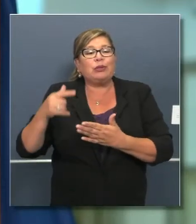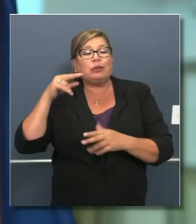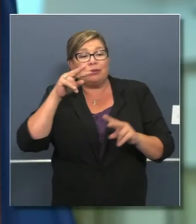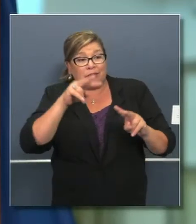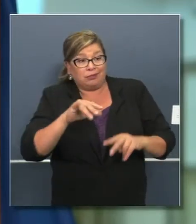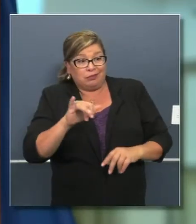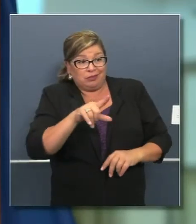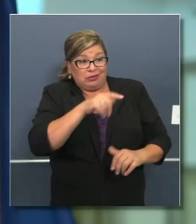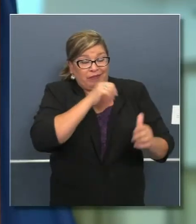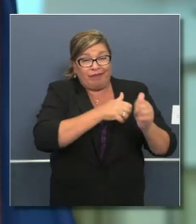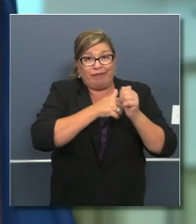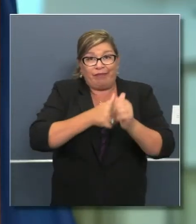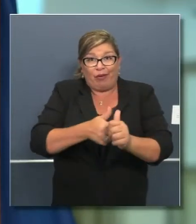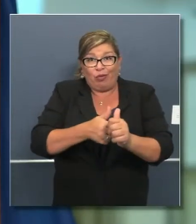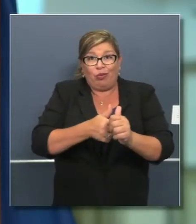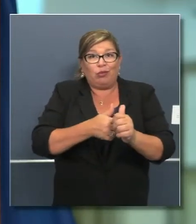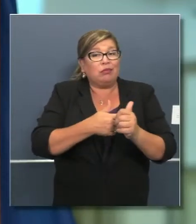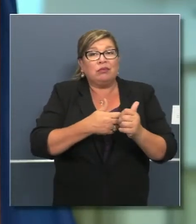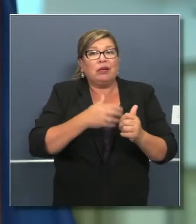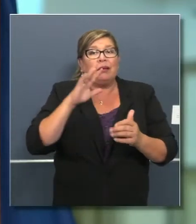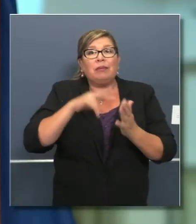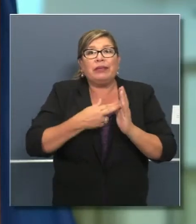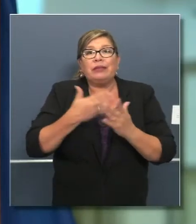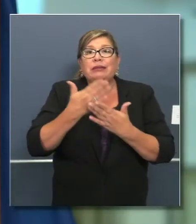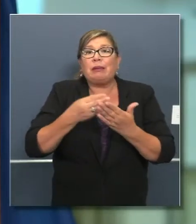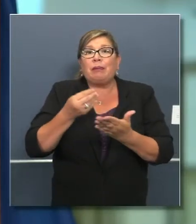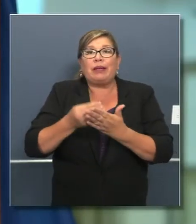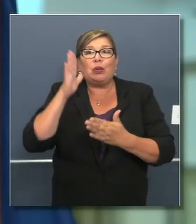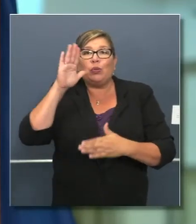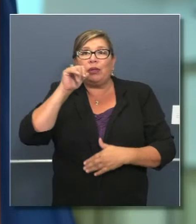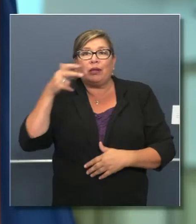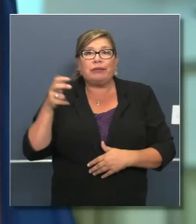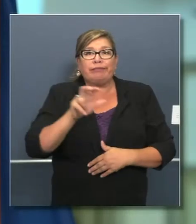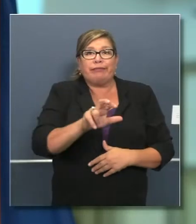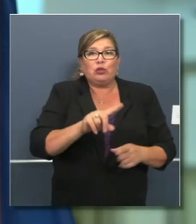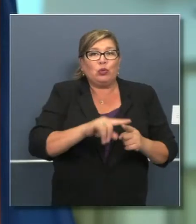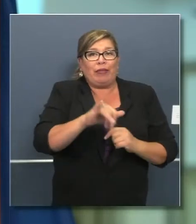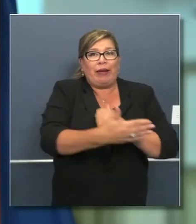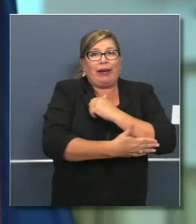this budget that simply will not flow to those counties that do that now here's the good news